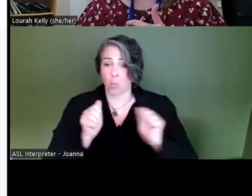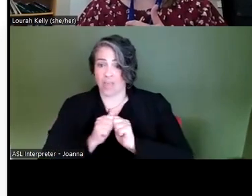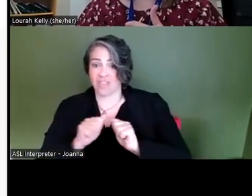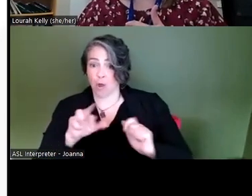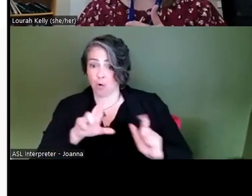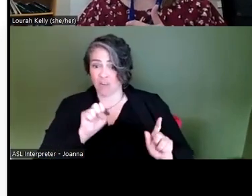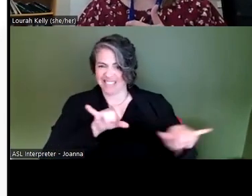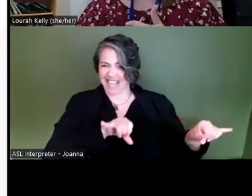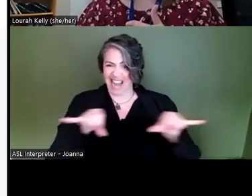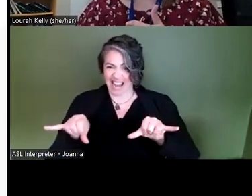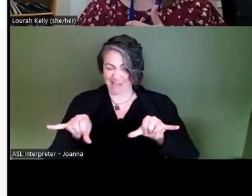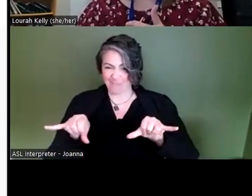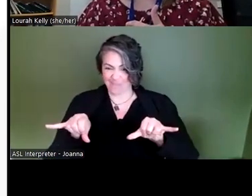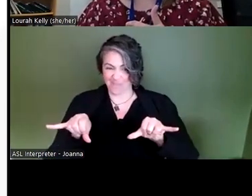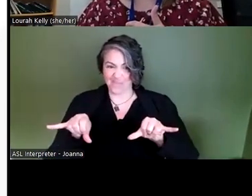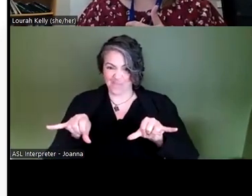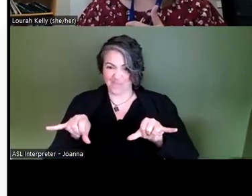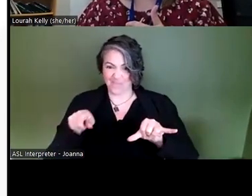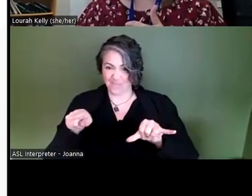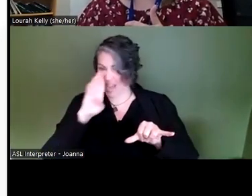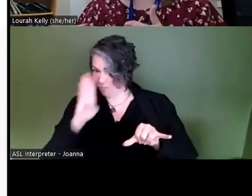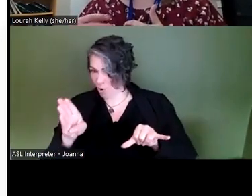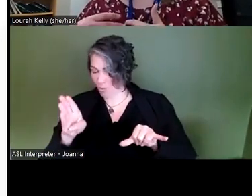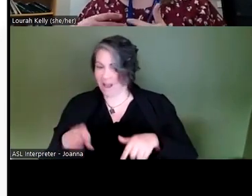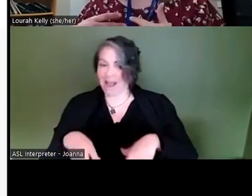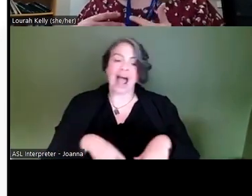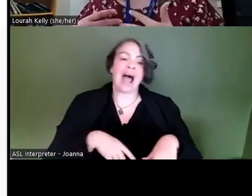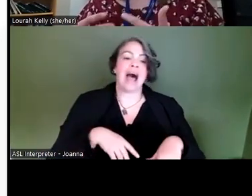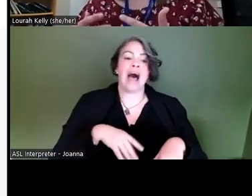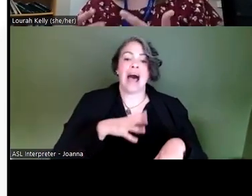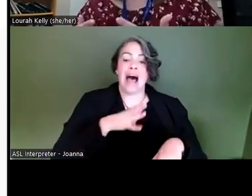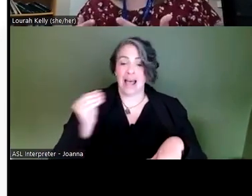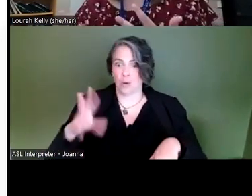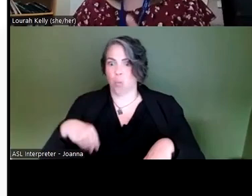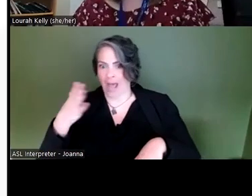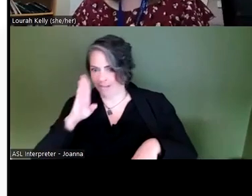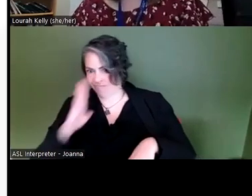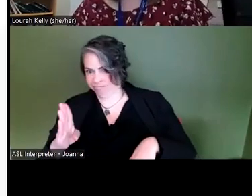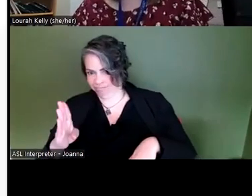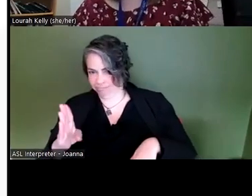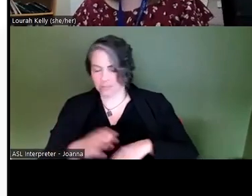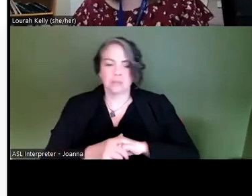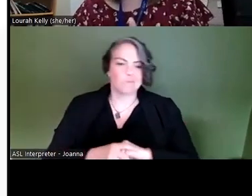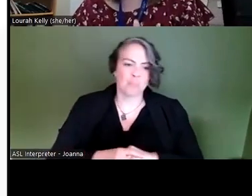to their white heterosexual peers. And then Black and Hispanic heterosexual adults actually have